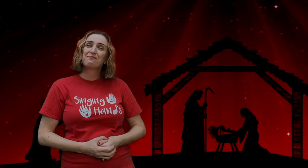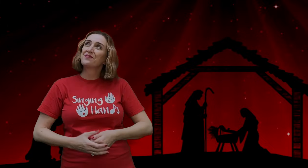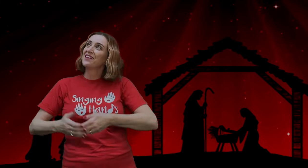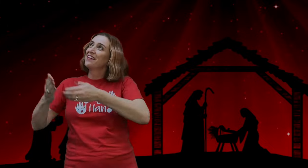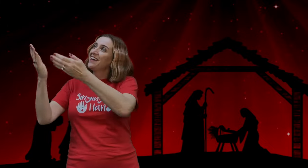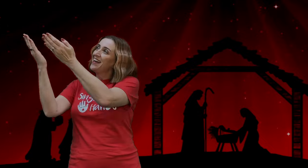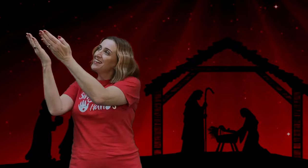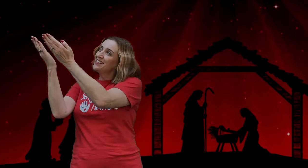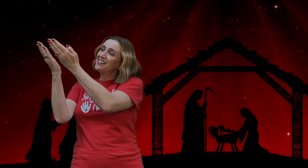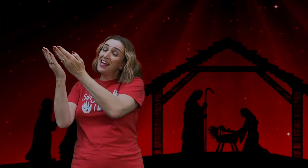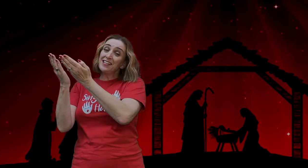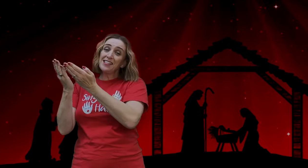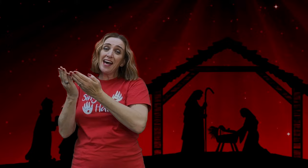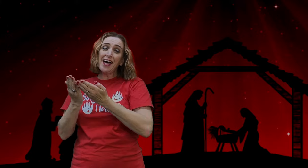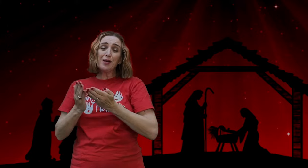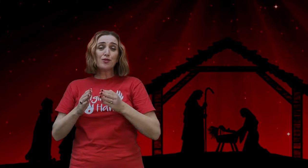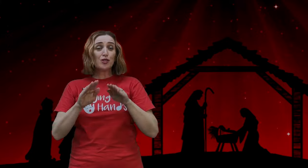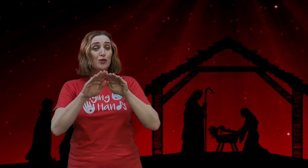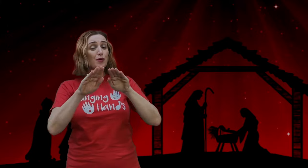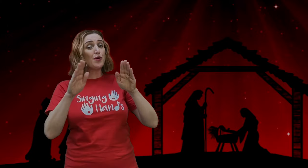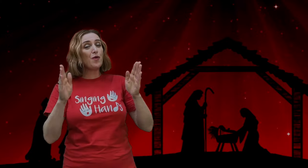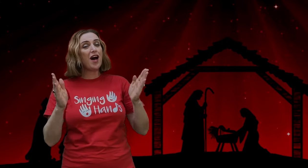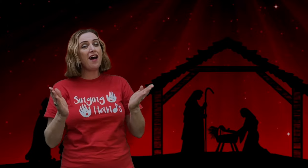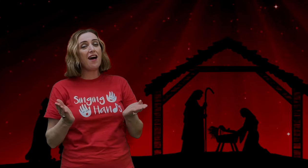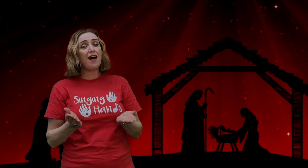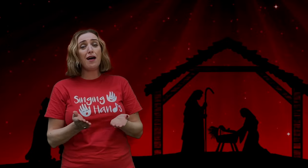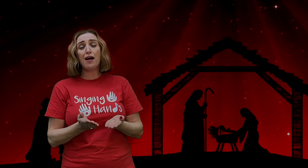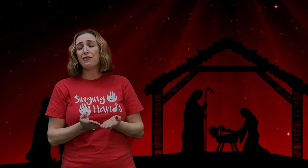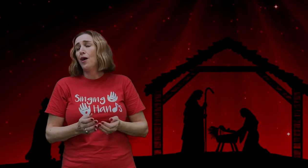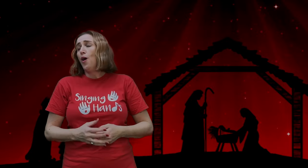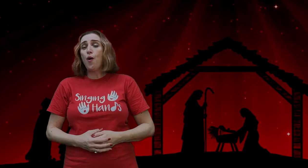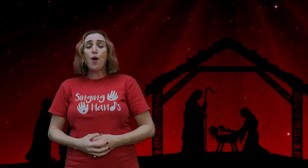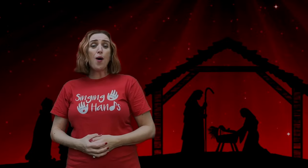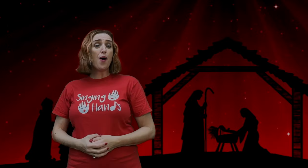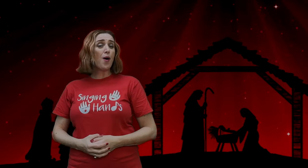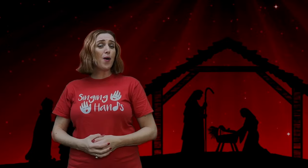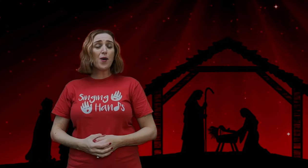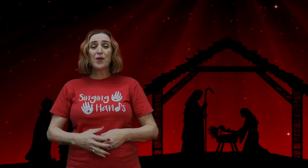Sent down to Earth, oh oh